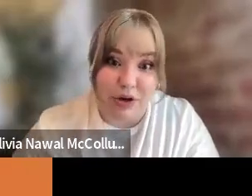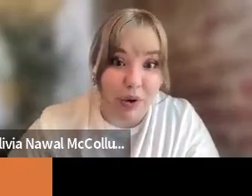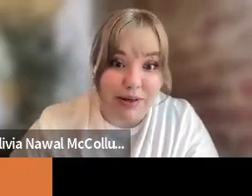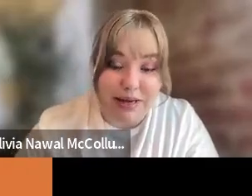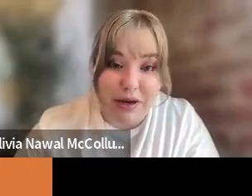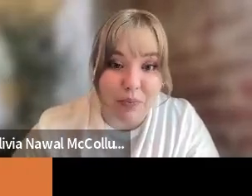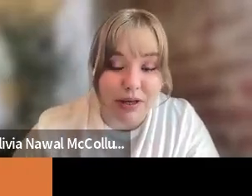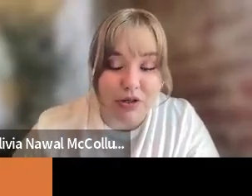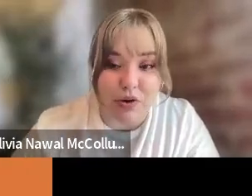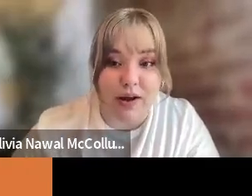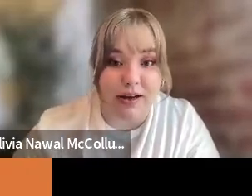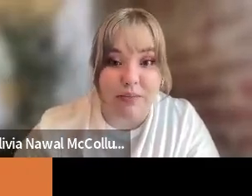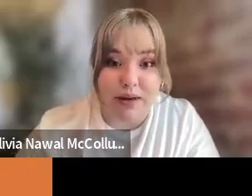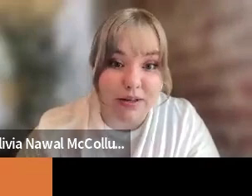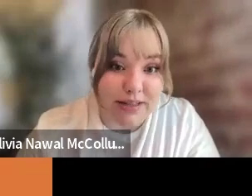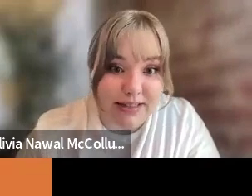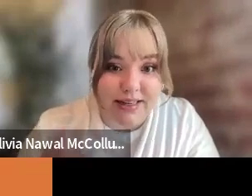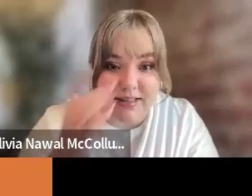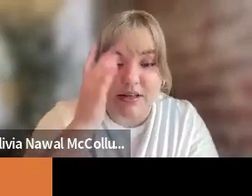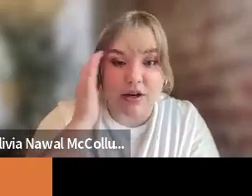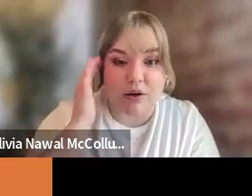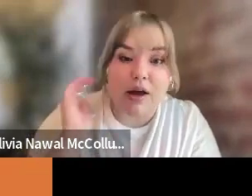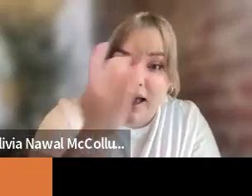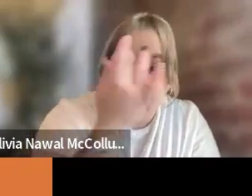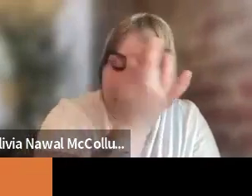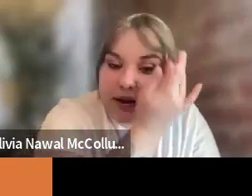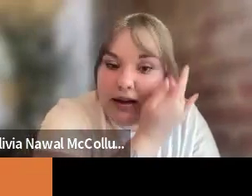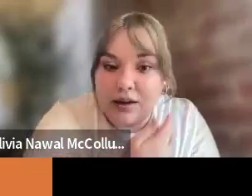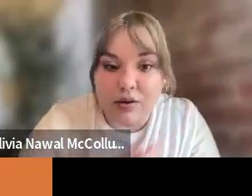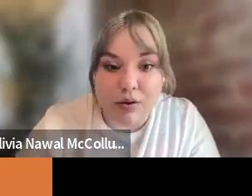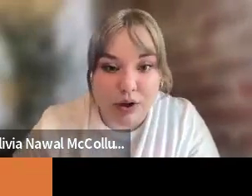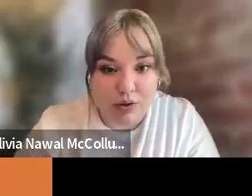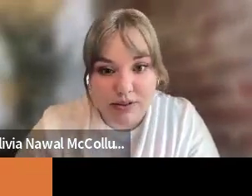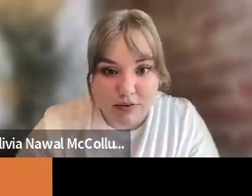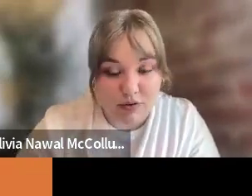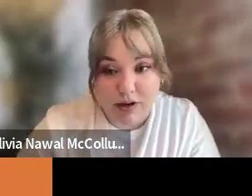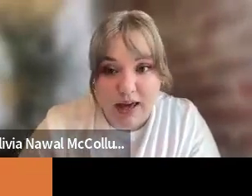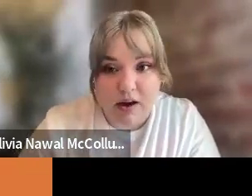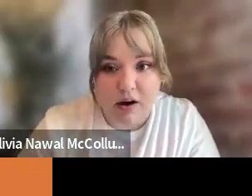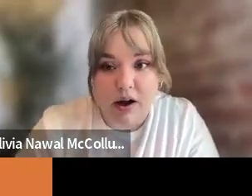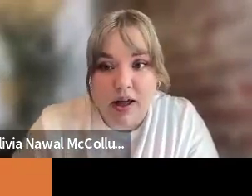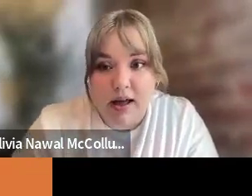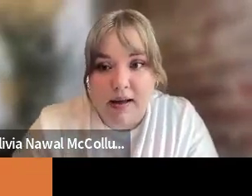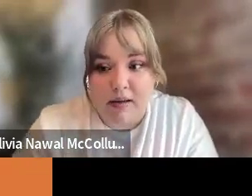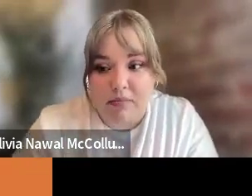and social impact of having disability is a very impactful on the experiences of individuals. So when seeking